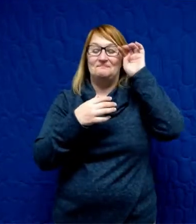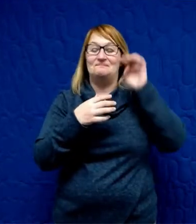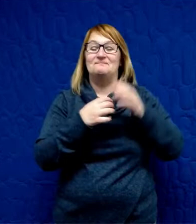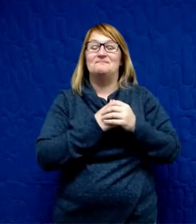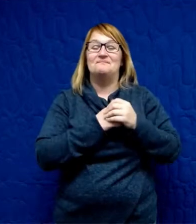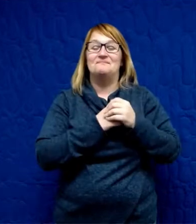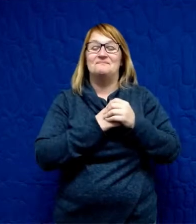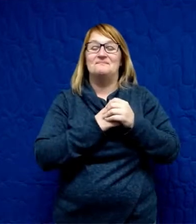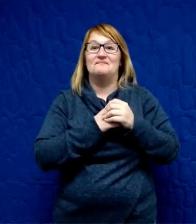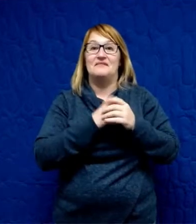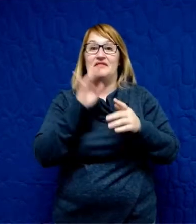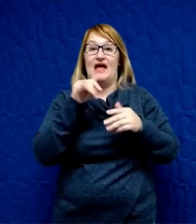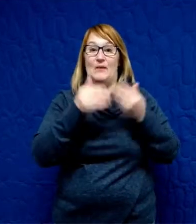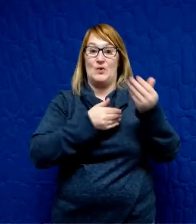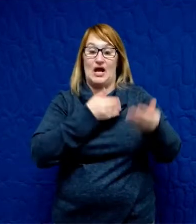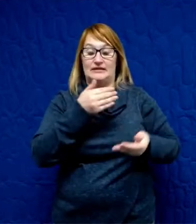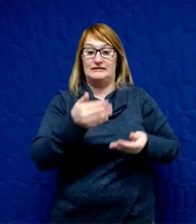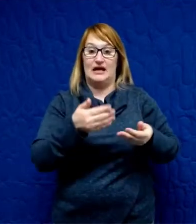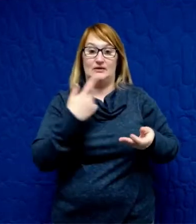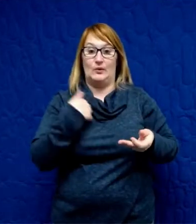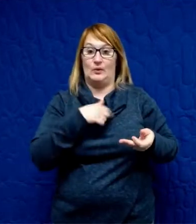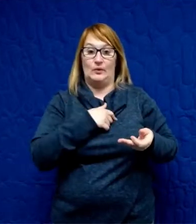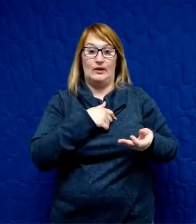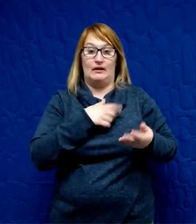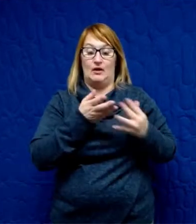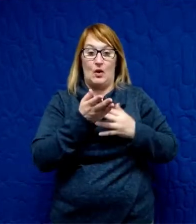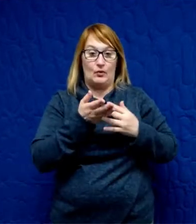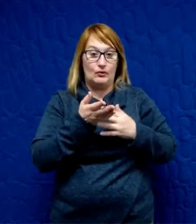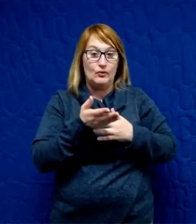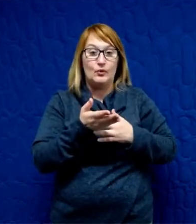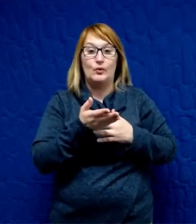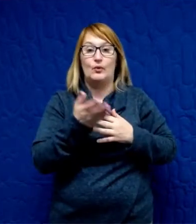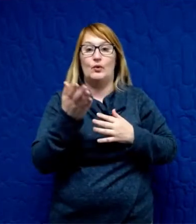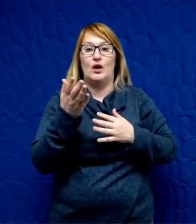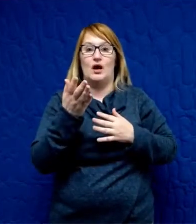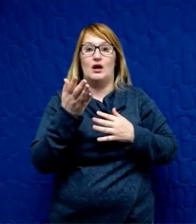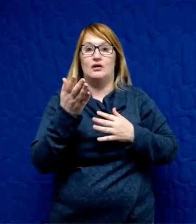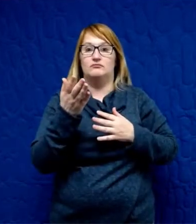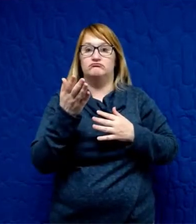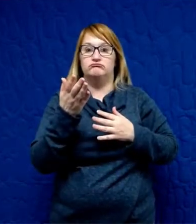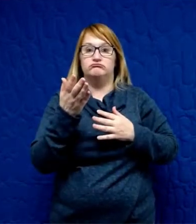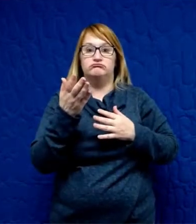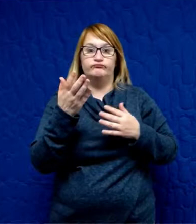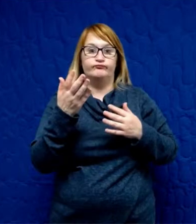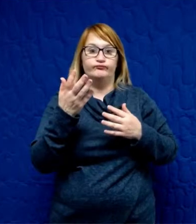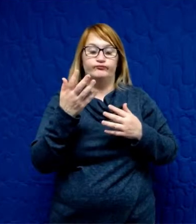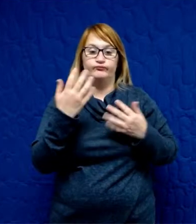happens from there in the process is we go through a pretty rigorous review